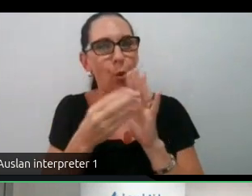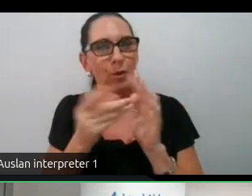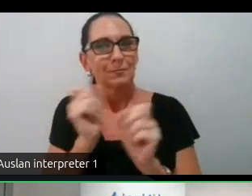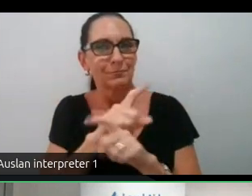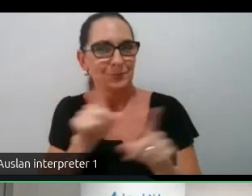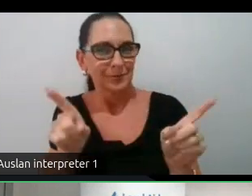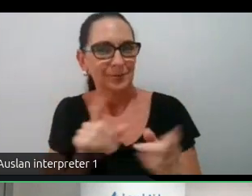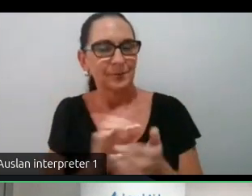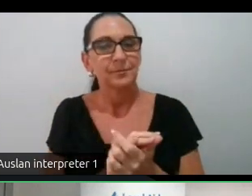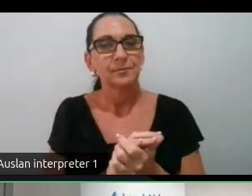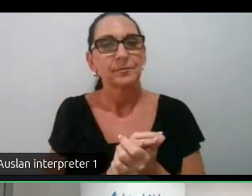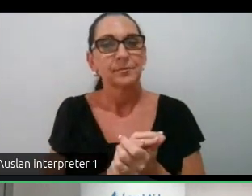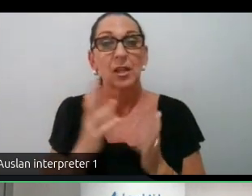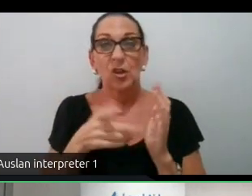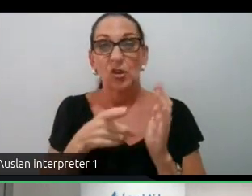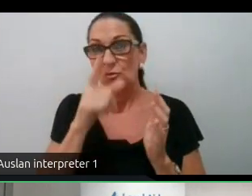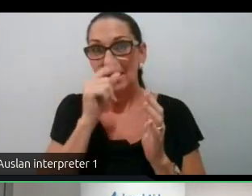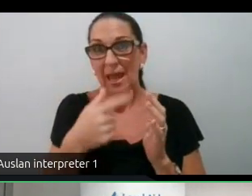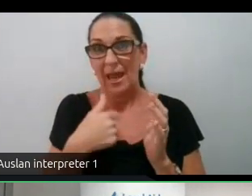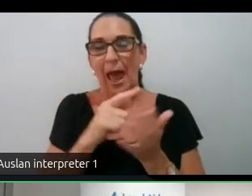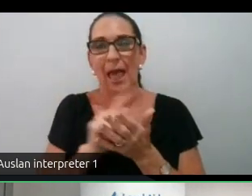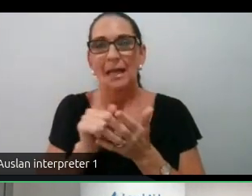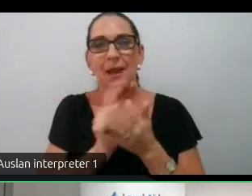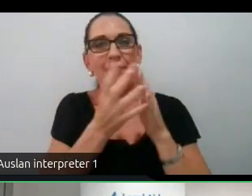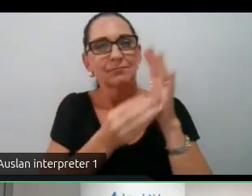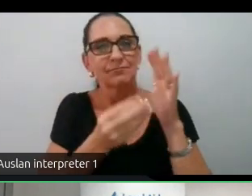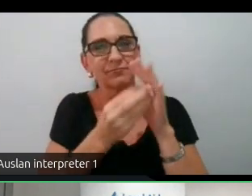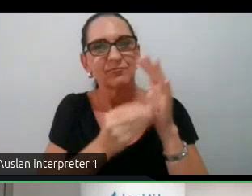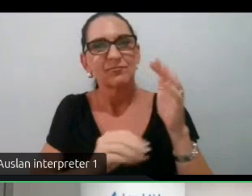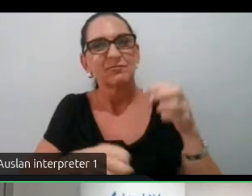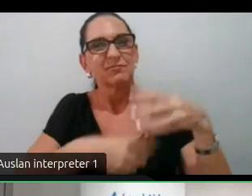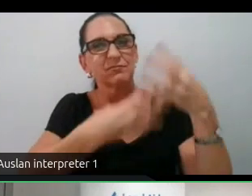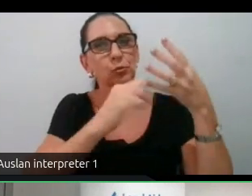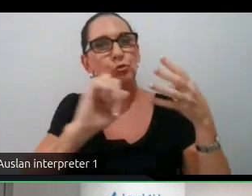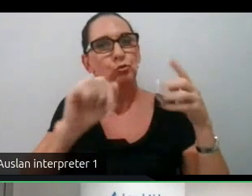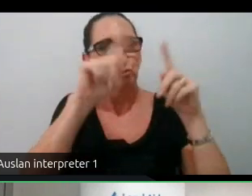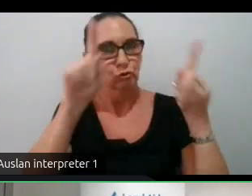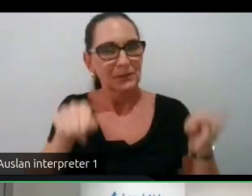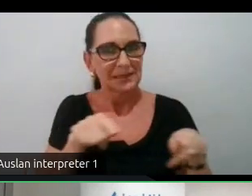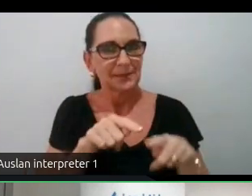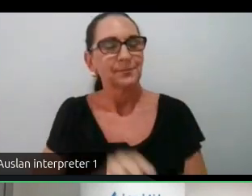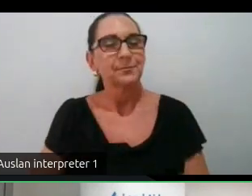the webinar today and you can download those handouts by the handout link on your screen.